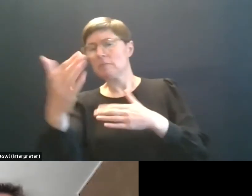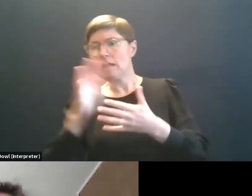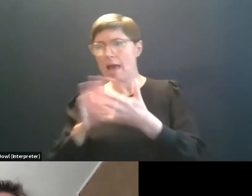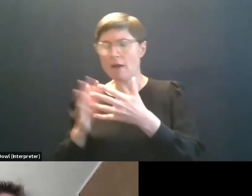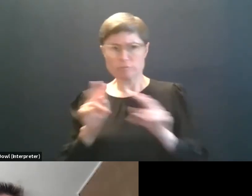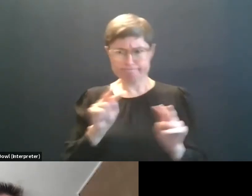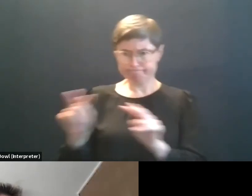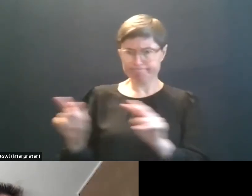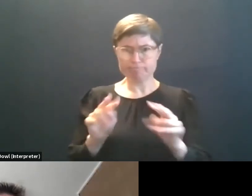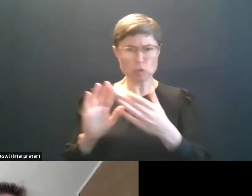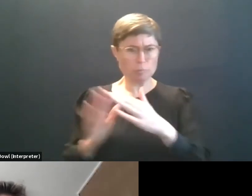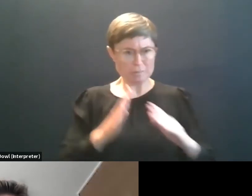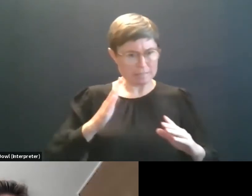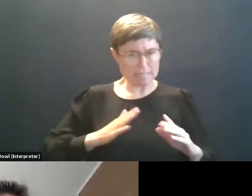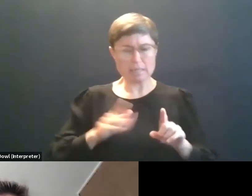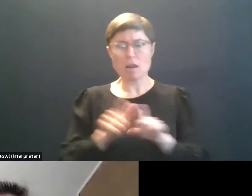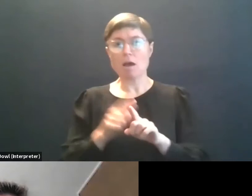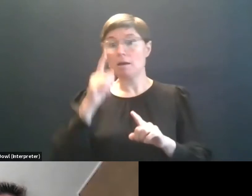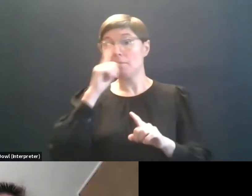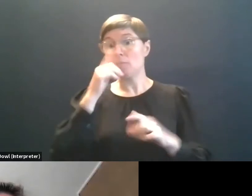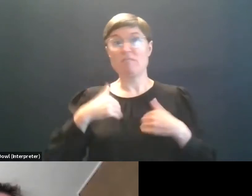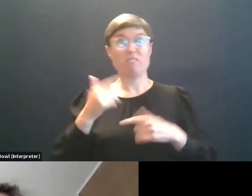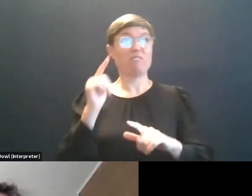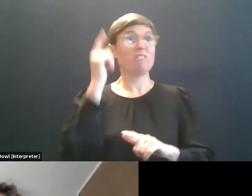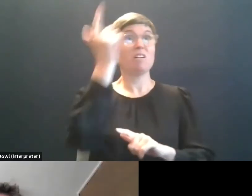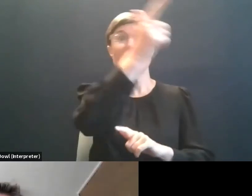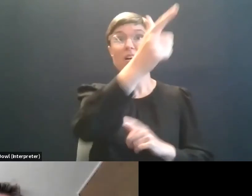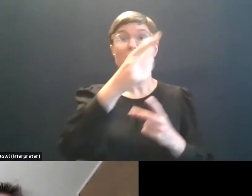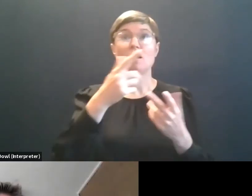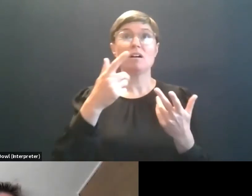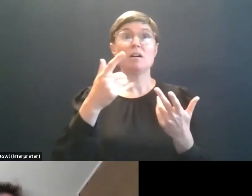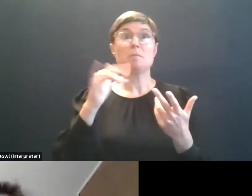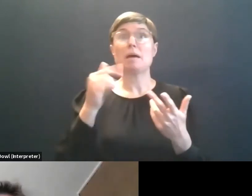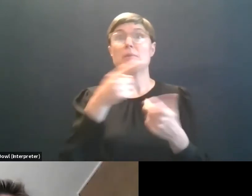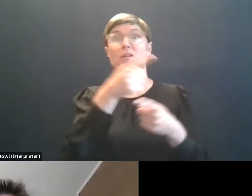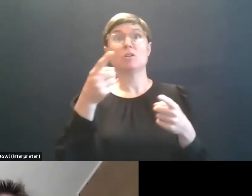that's people living regionally, young people, who might feel a real sense of loss of hope